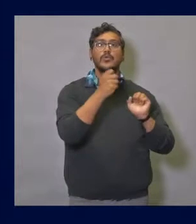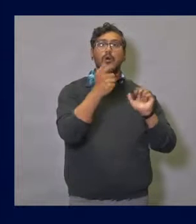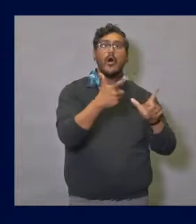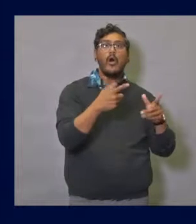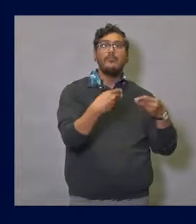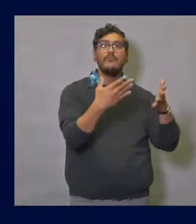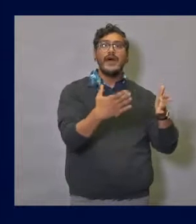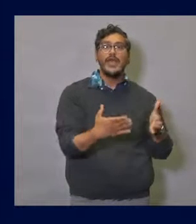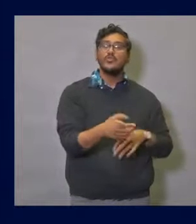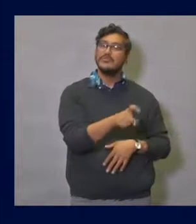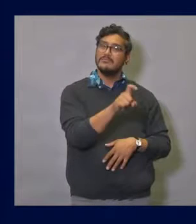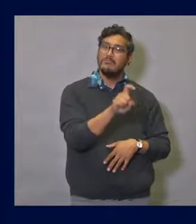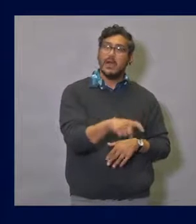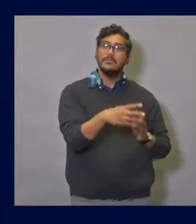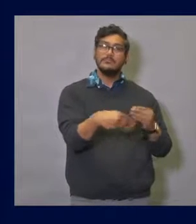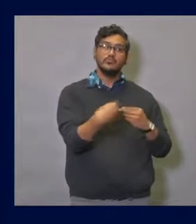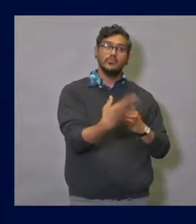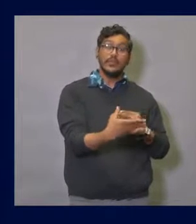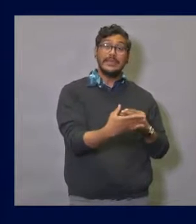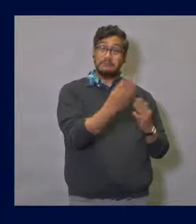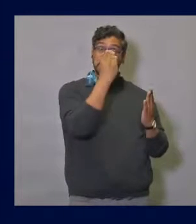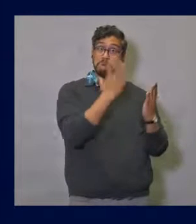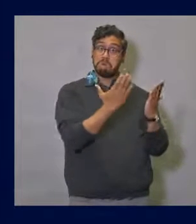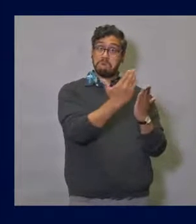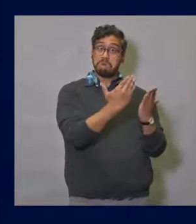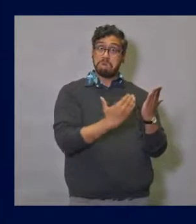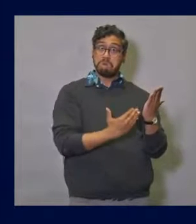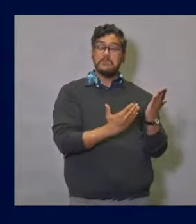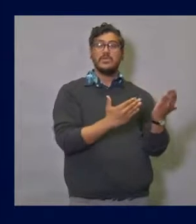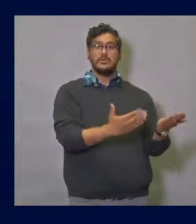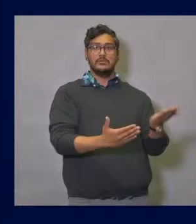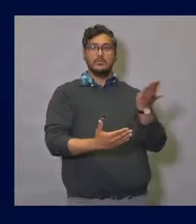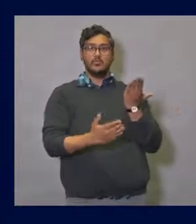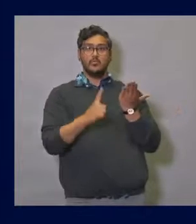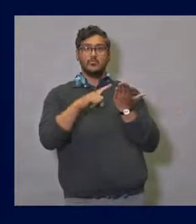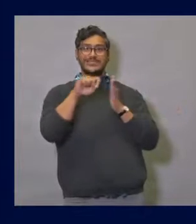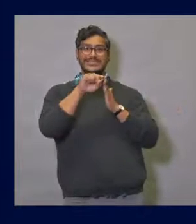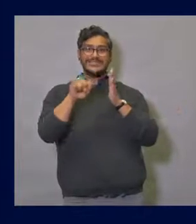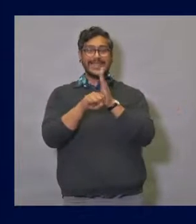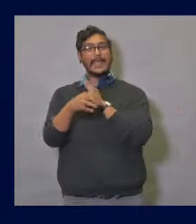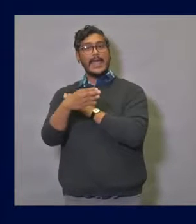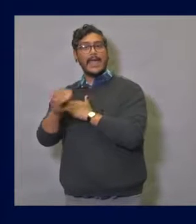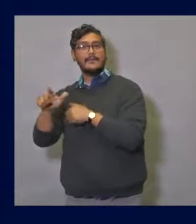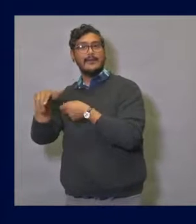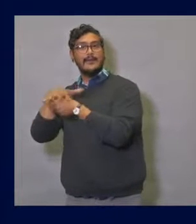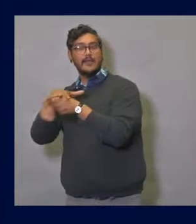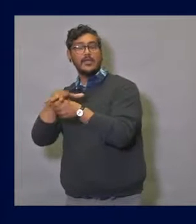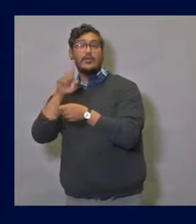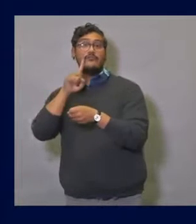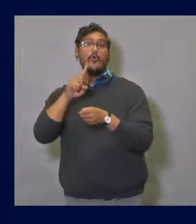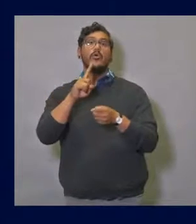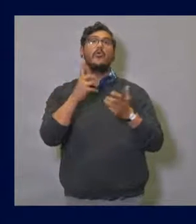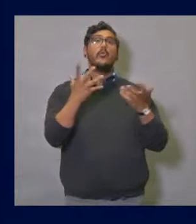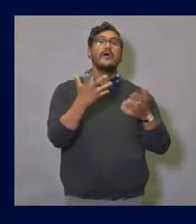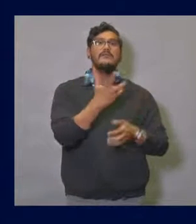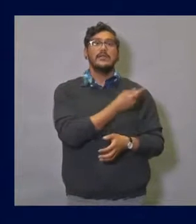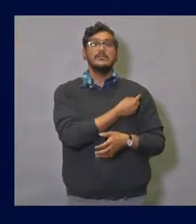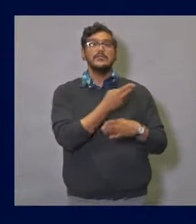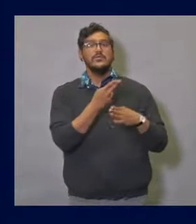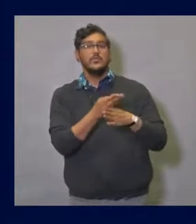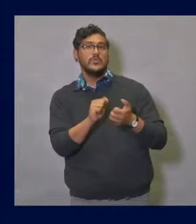LOS SOCIOS DEBEN CUMPLIR CON